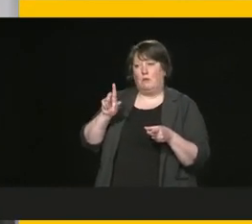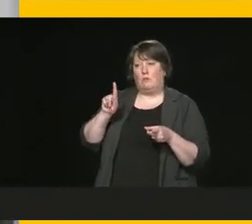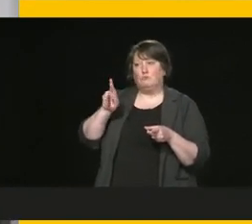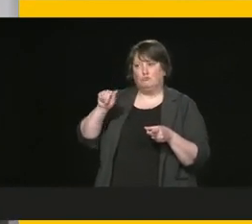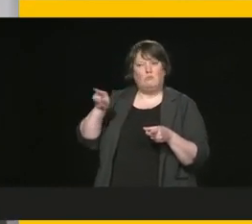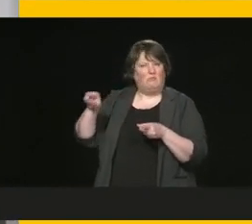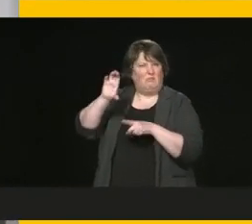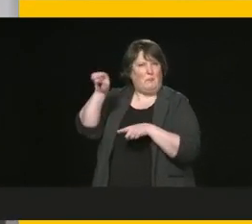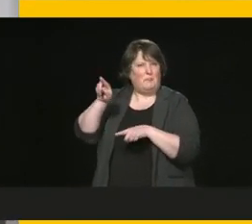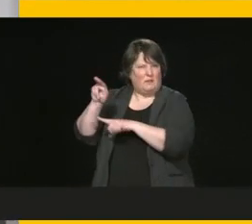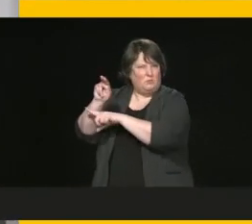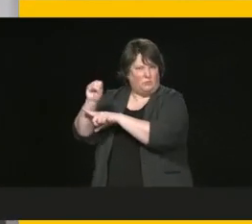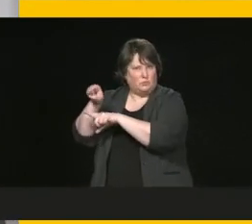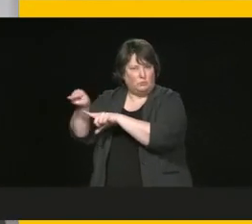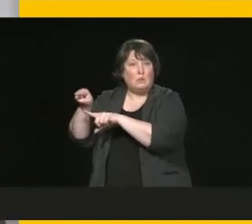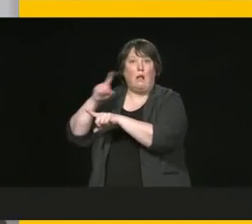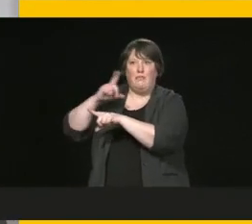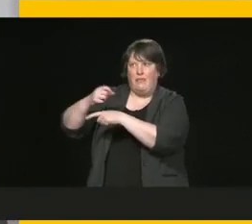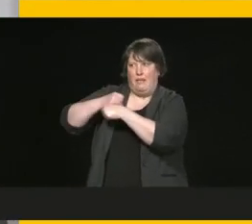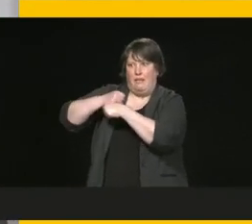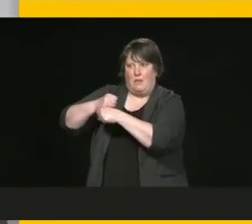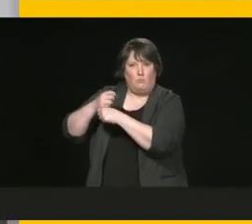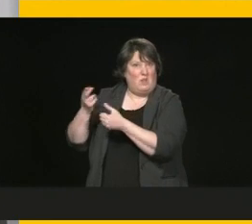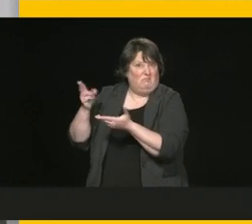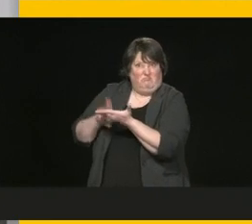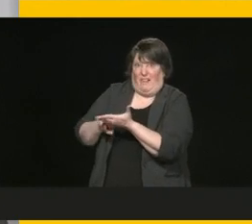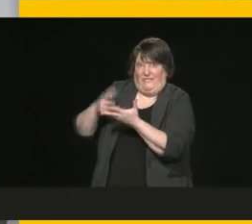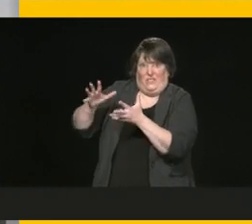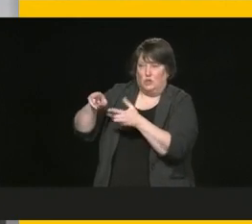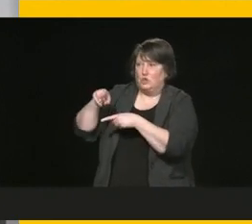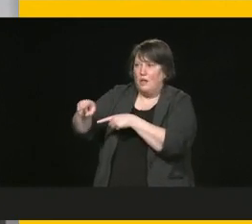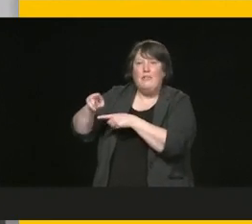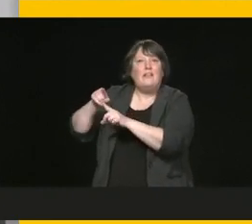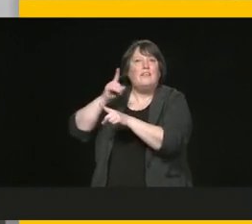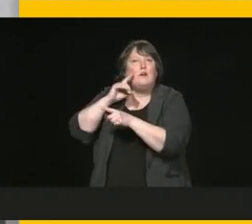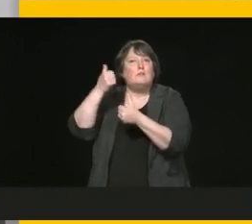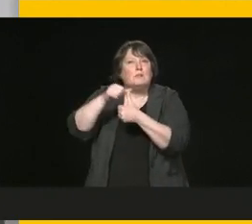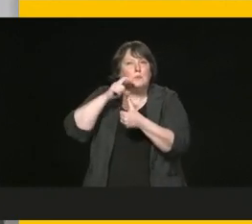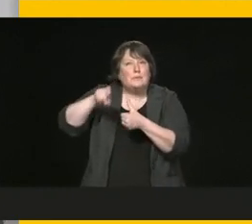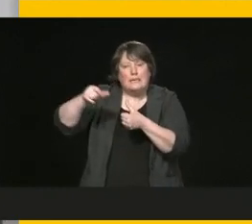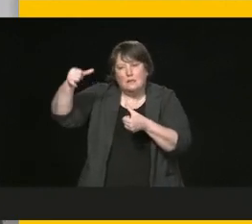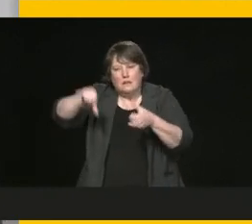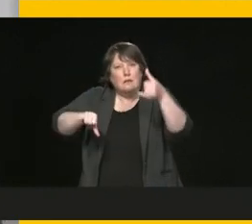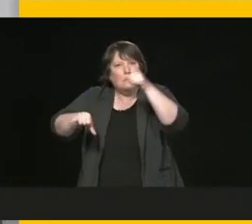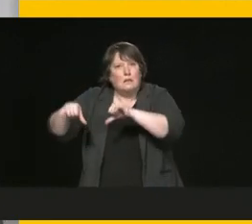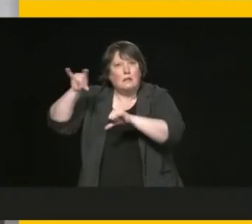LUMEN ULTRA FROM NEW BRUNSWICK WITH WHOM WE SIGNED A CONTRACT IS NOW RAMPING UP PRODUCTION TO